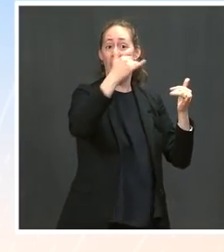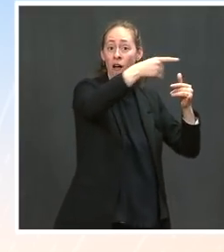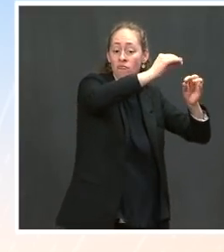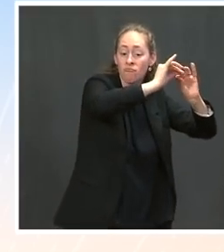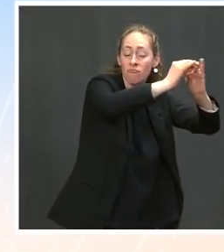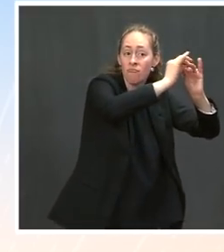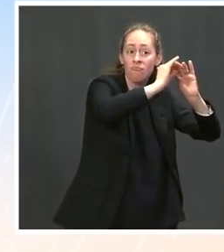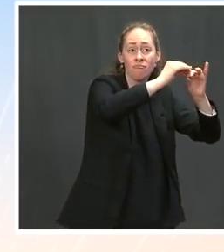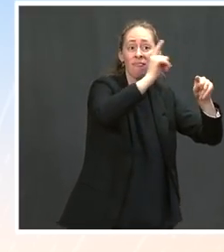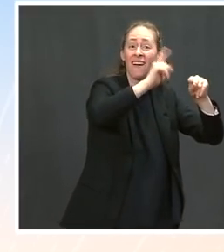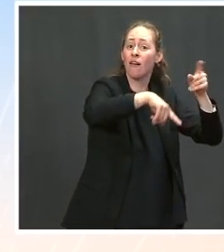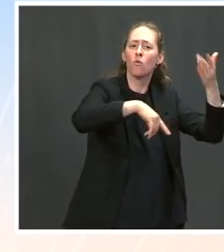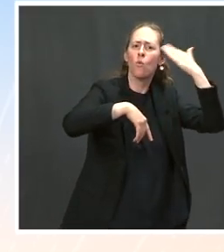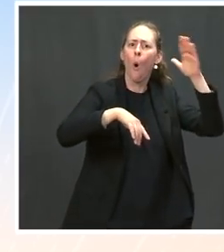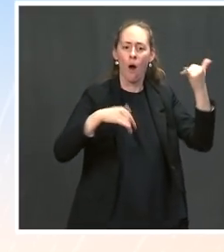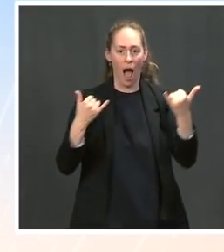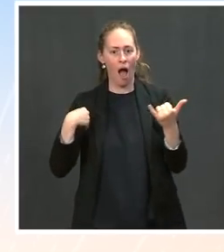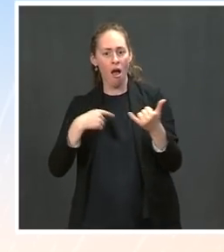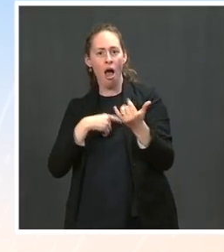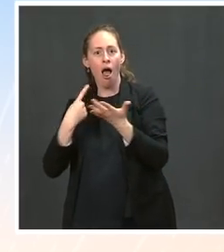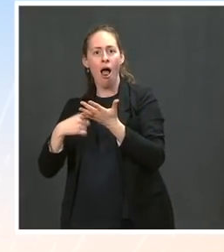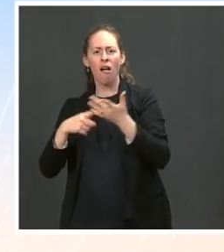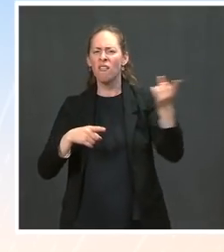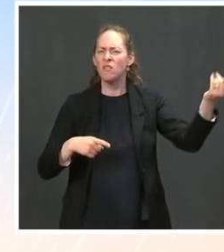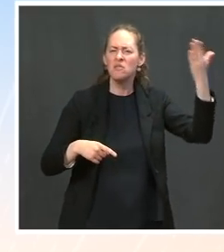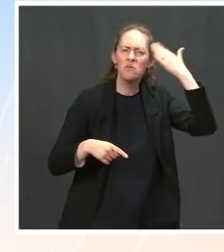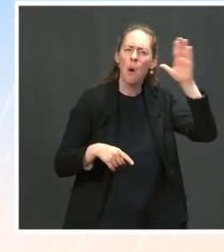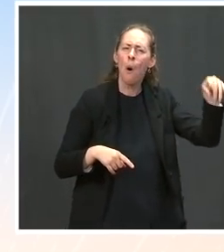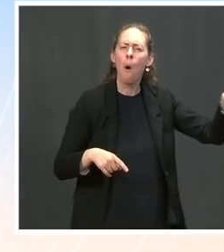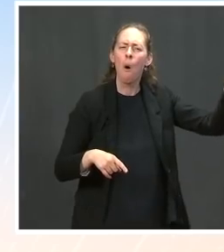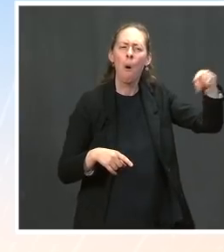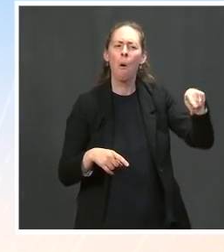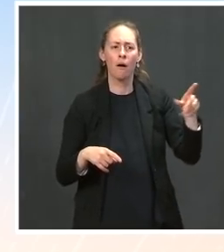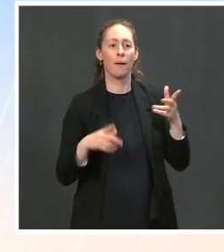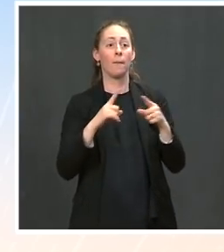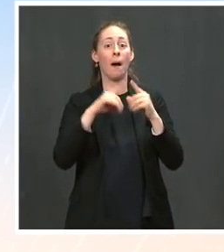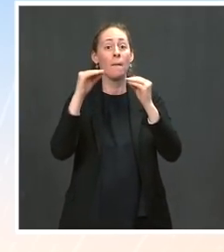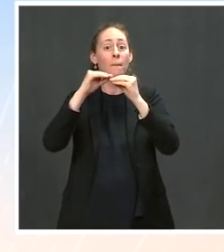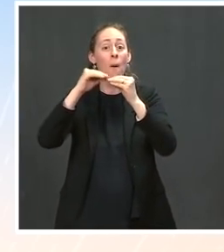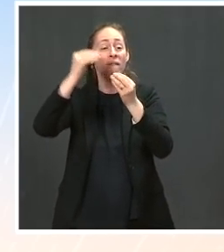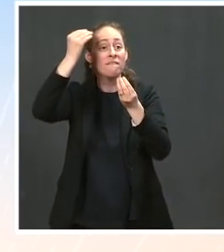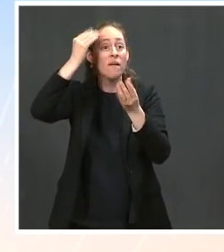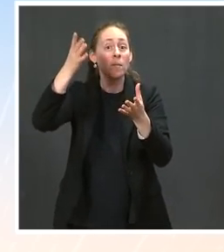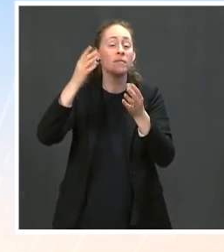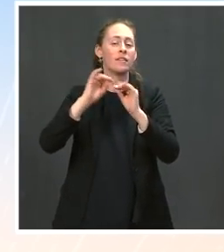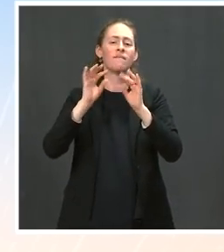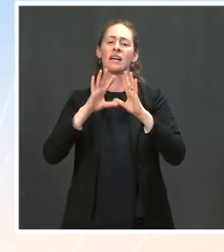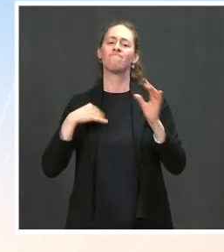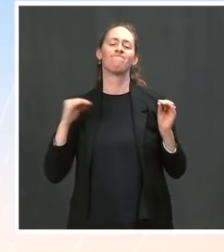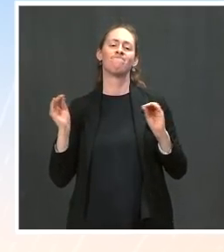But I just don't -- I'm not going to have more clarification for you. The Press: So, put simply, is it wrong for Americans to see this as the President